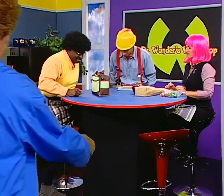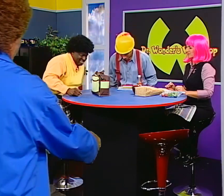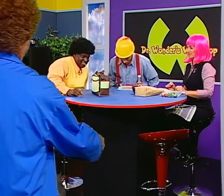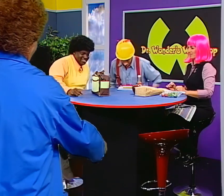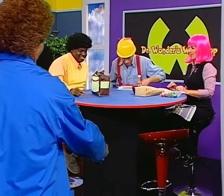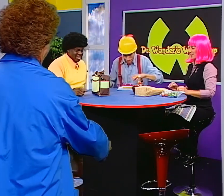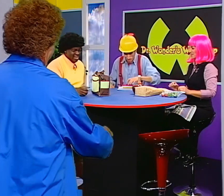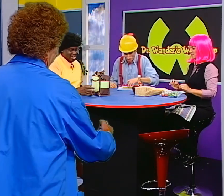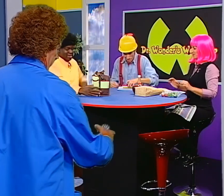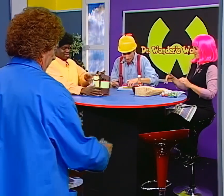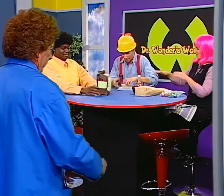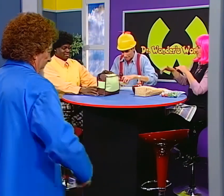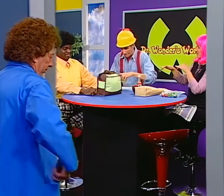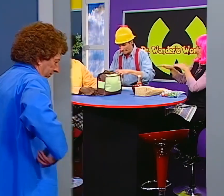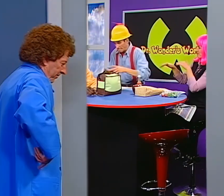(CLICK)